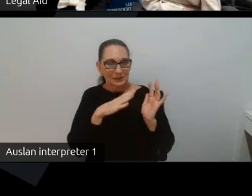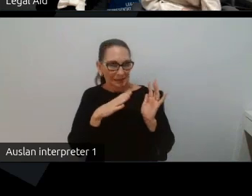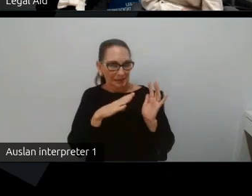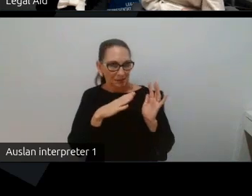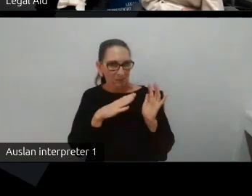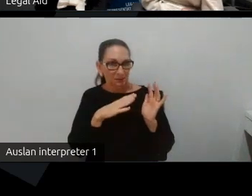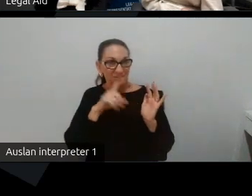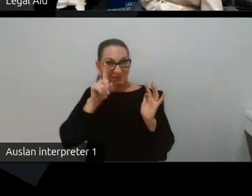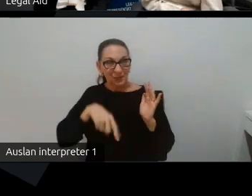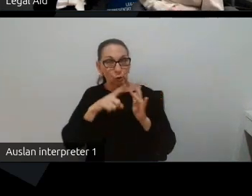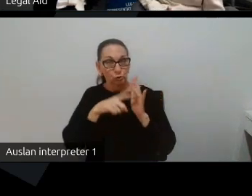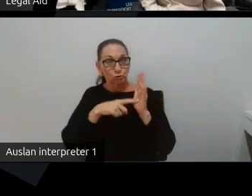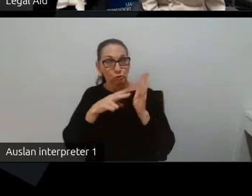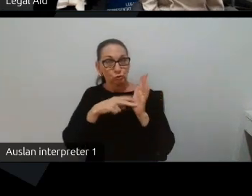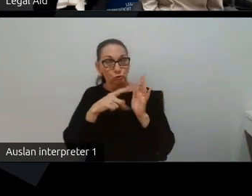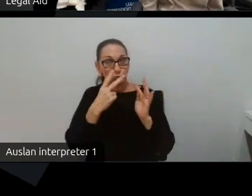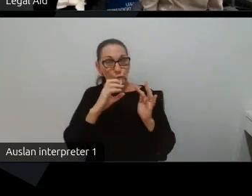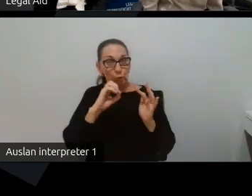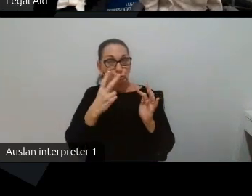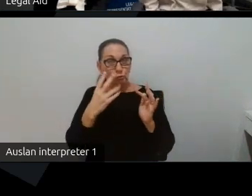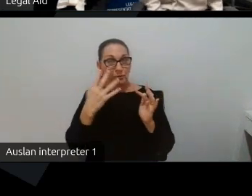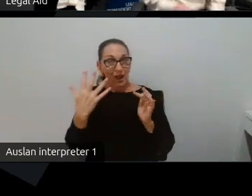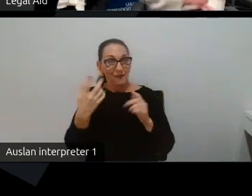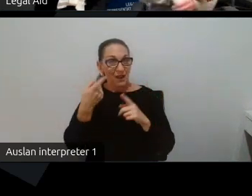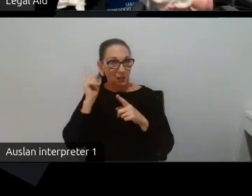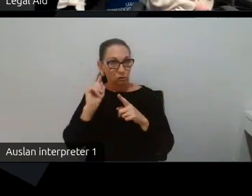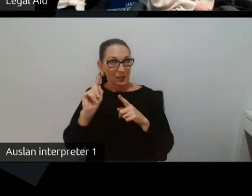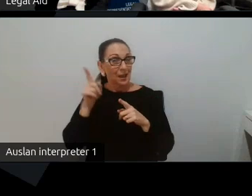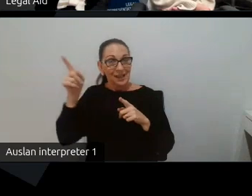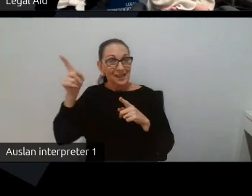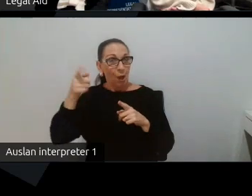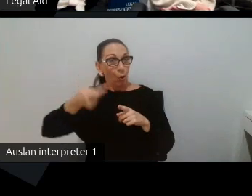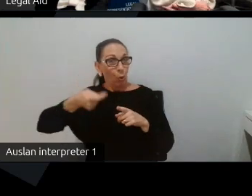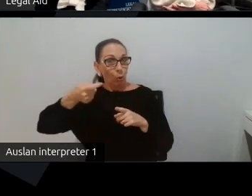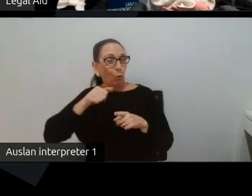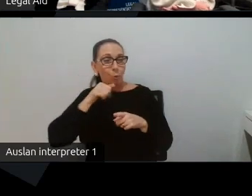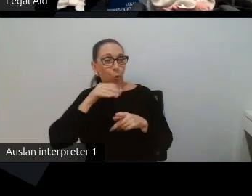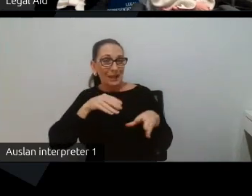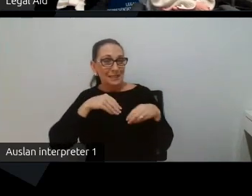it's really important to note that the court won't even accept an application unless